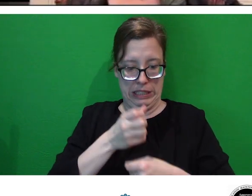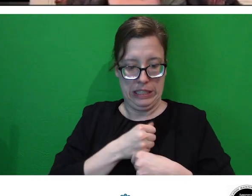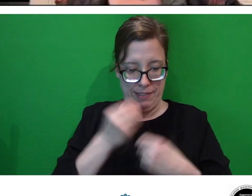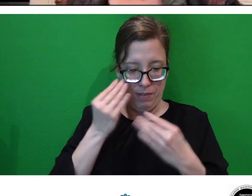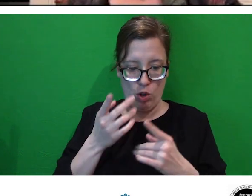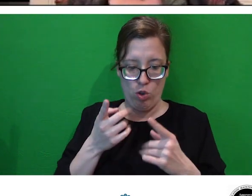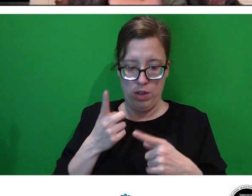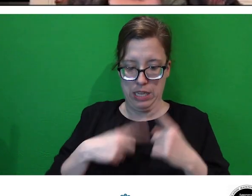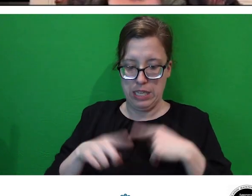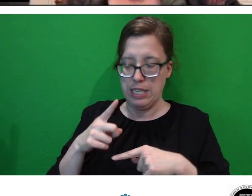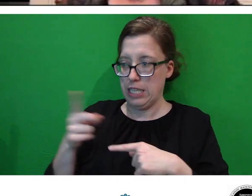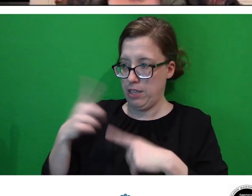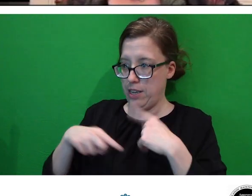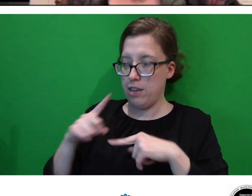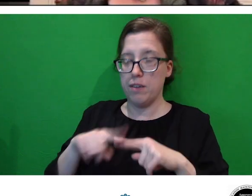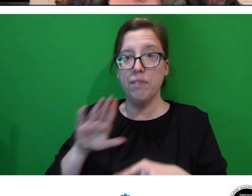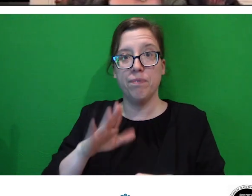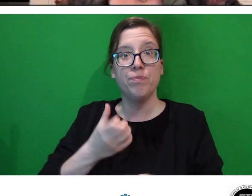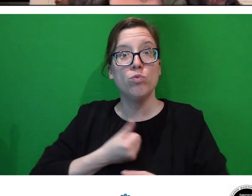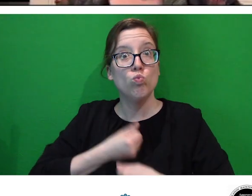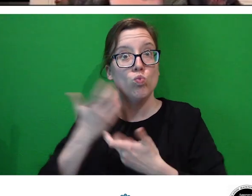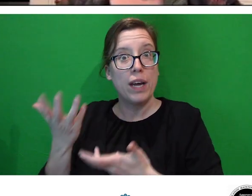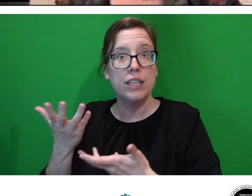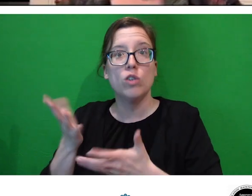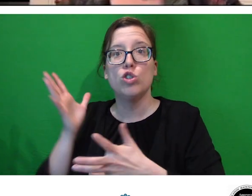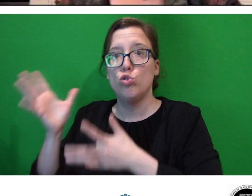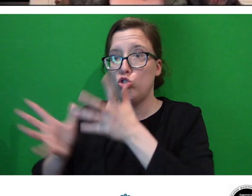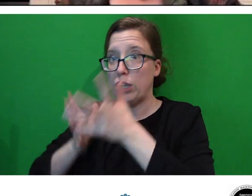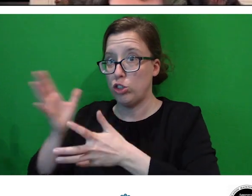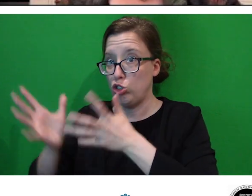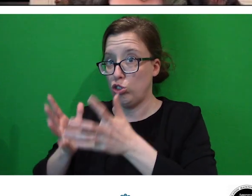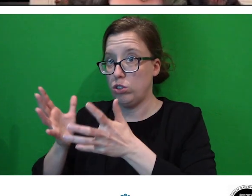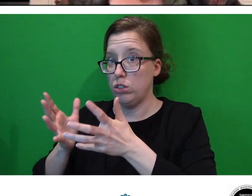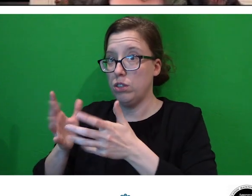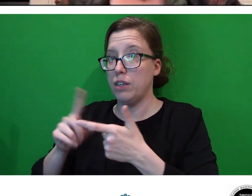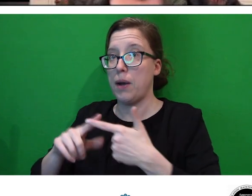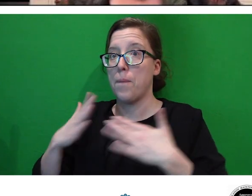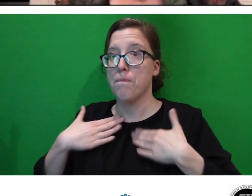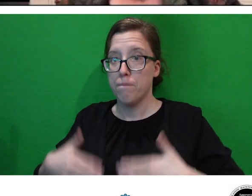This is Lance again. This is him in high school. This is him learning gestures because he